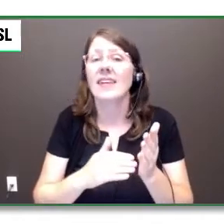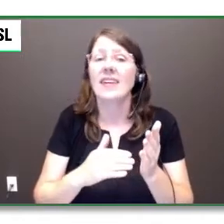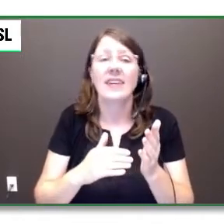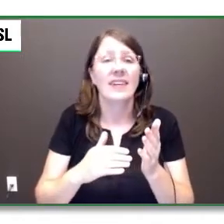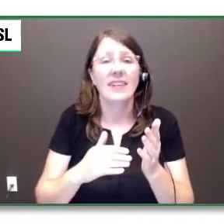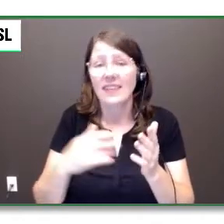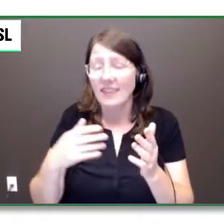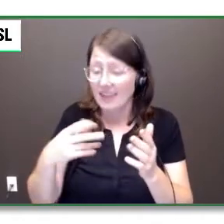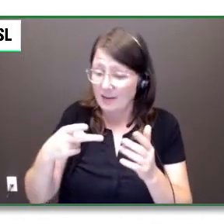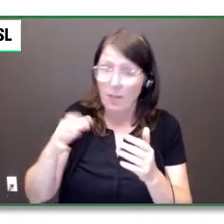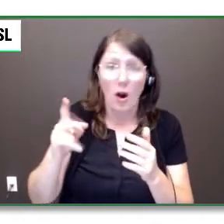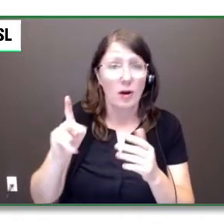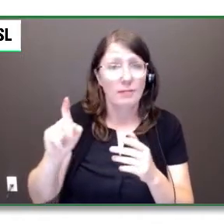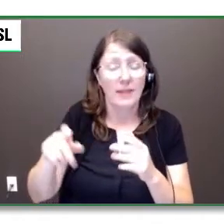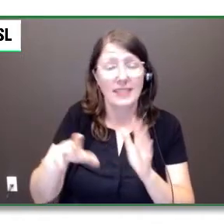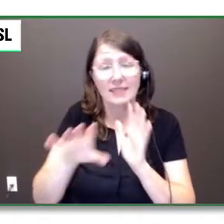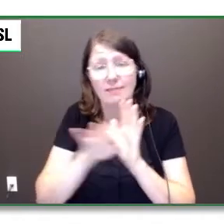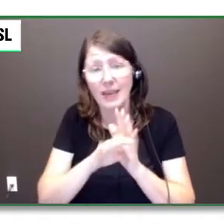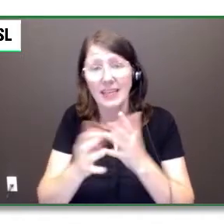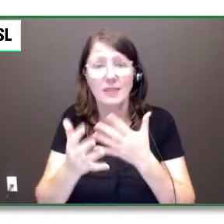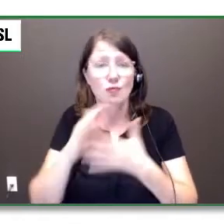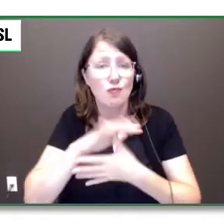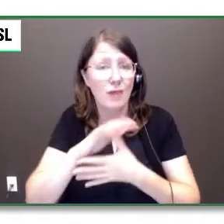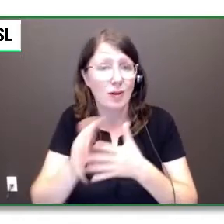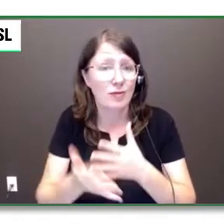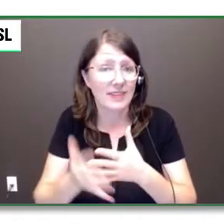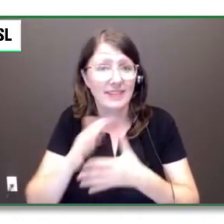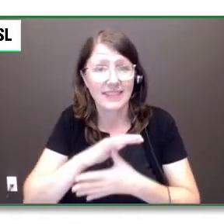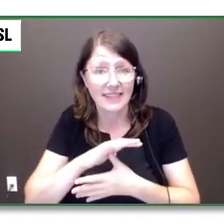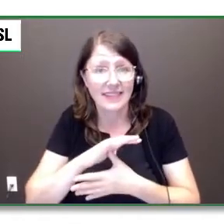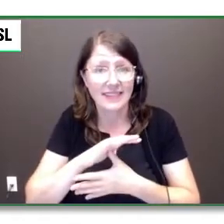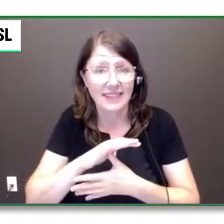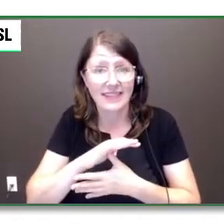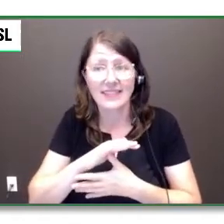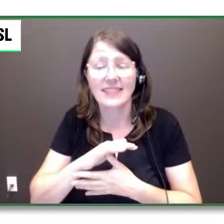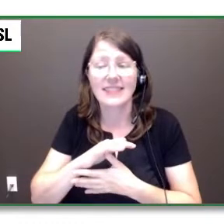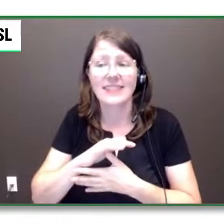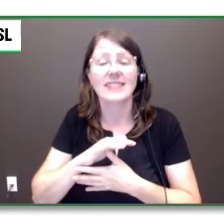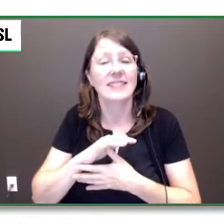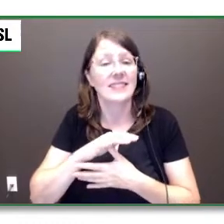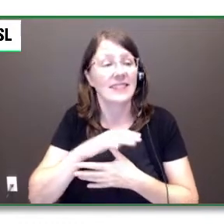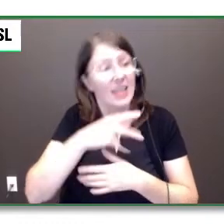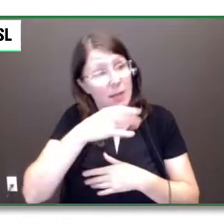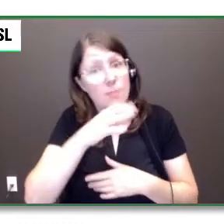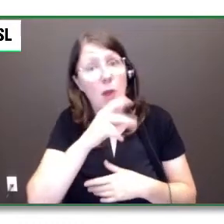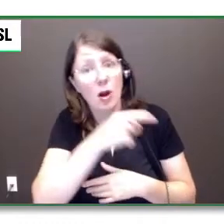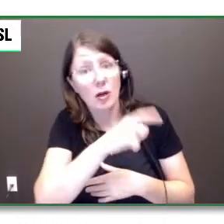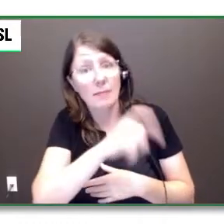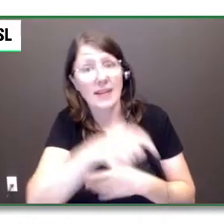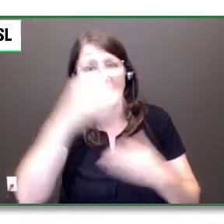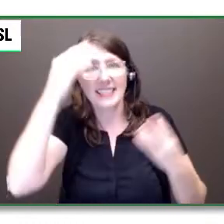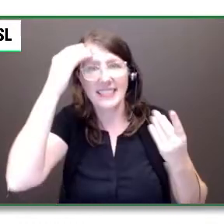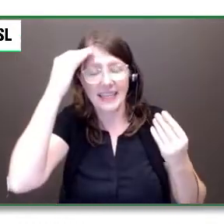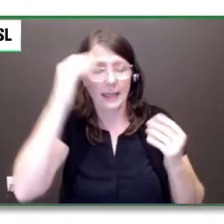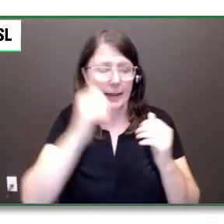how they fit into a sort of a network of um of challenges and being able to see